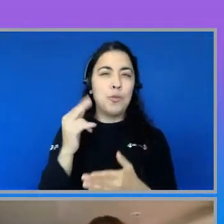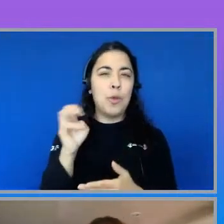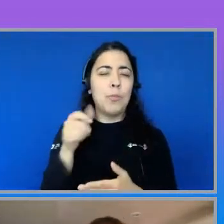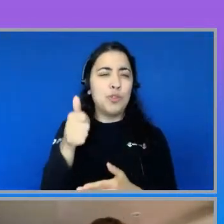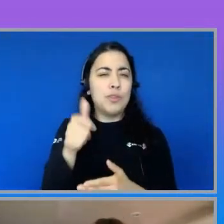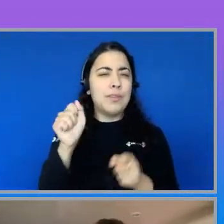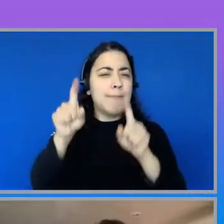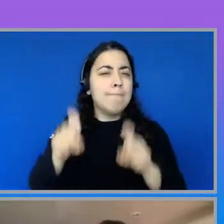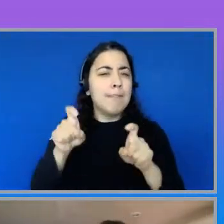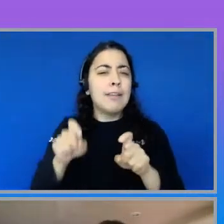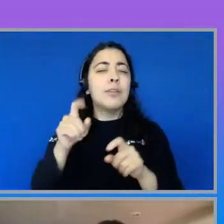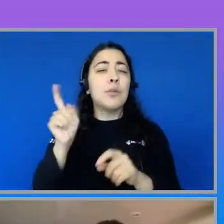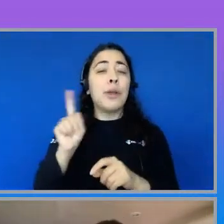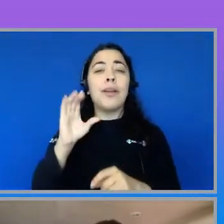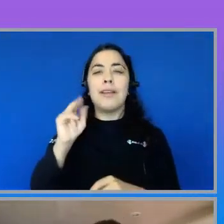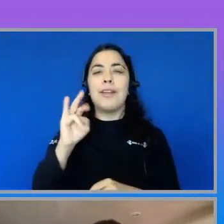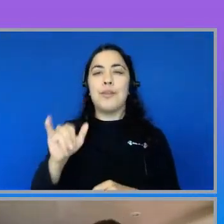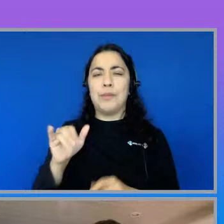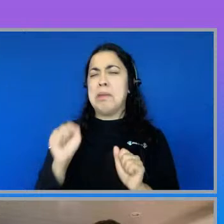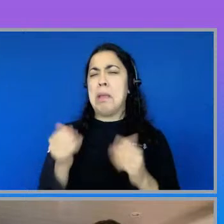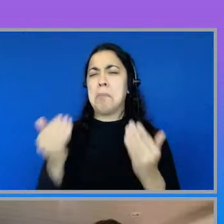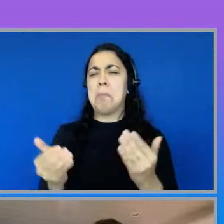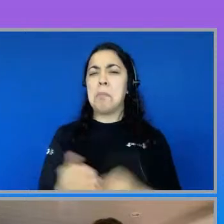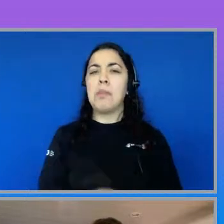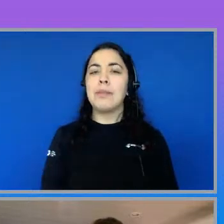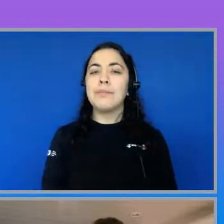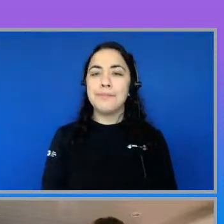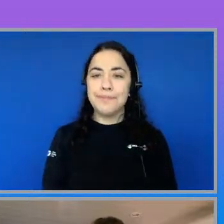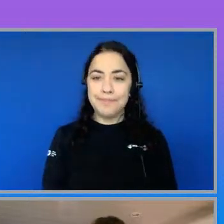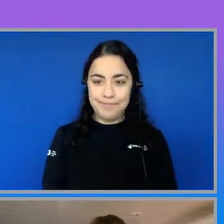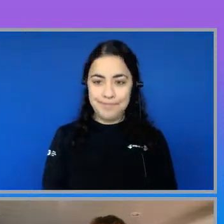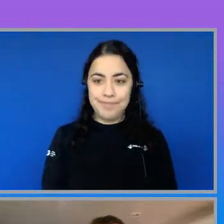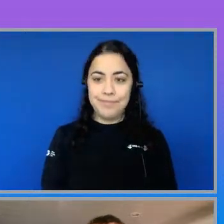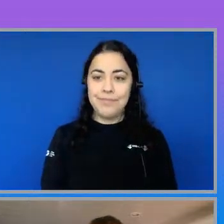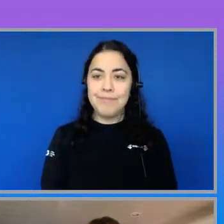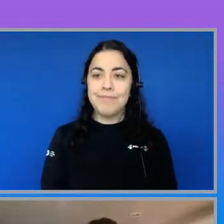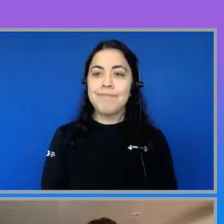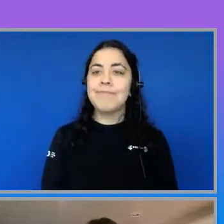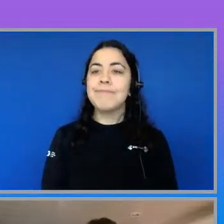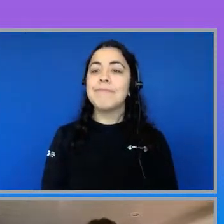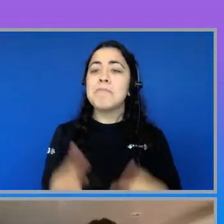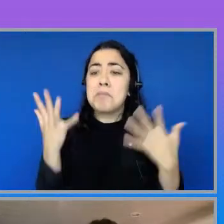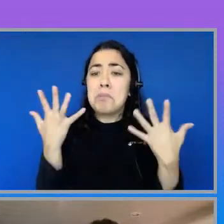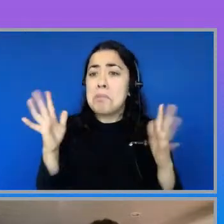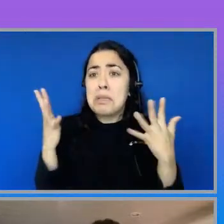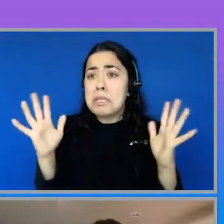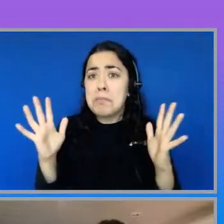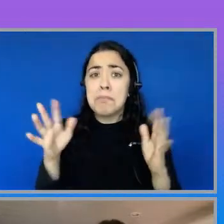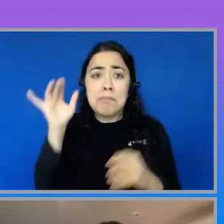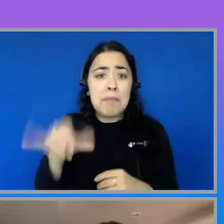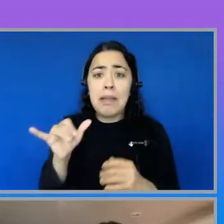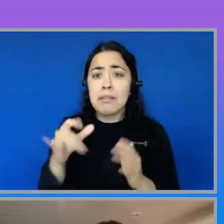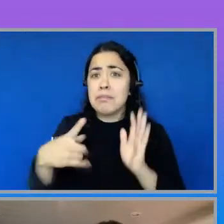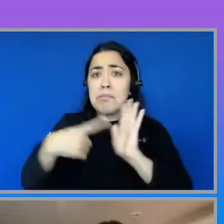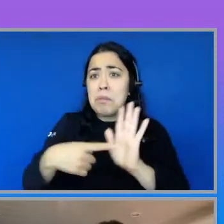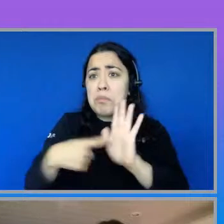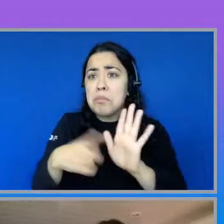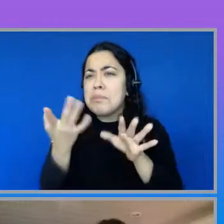So you can try that one out in Canary to. So that's really it.